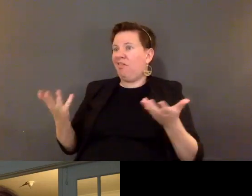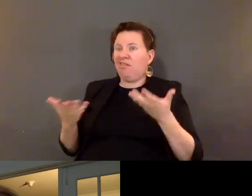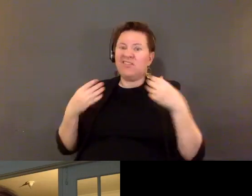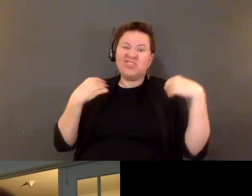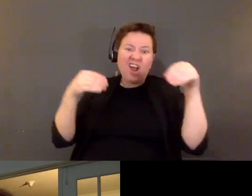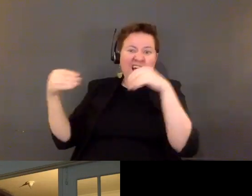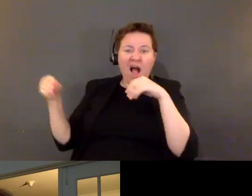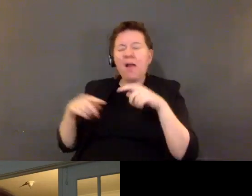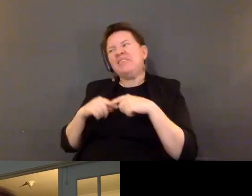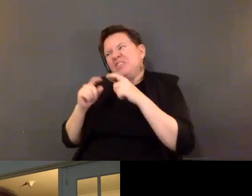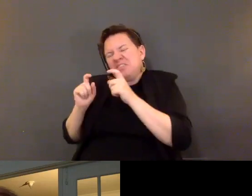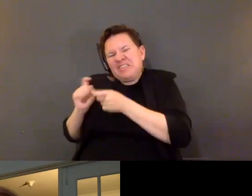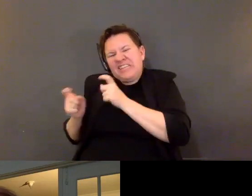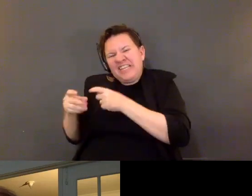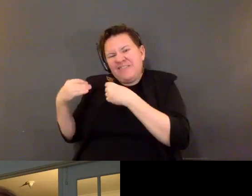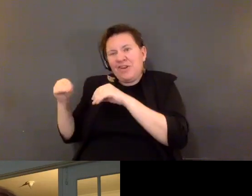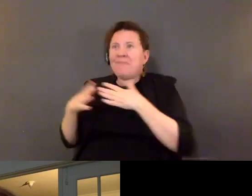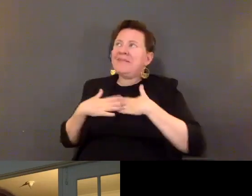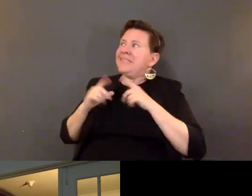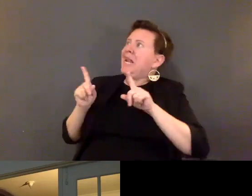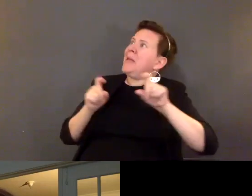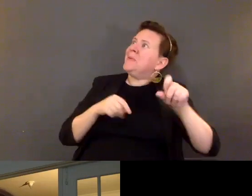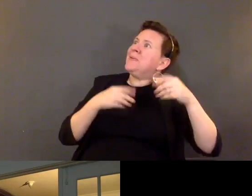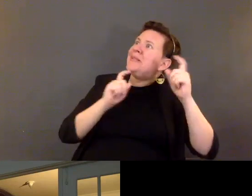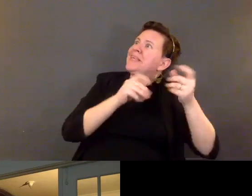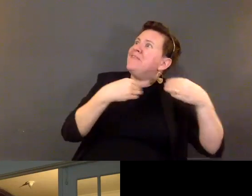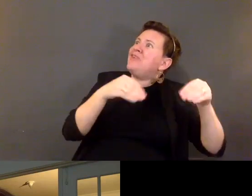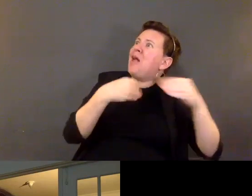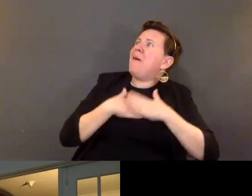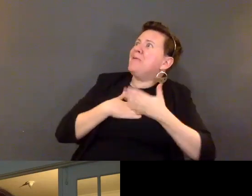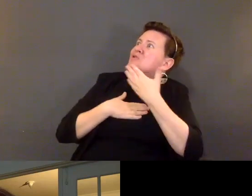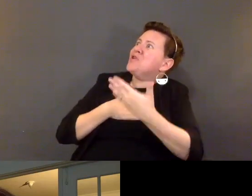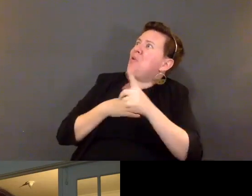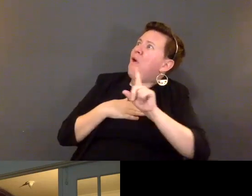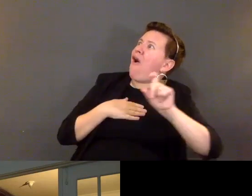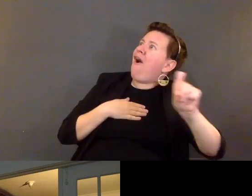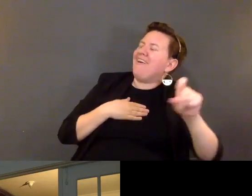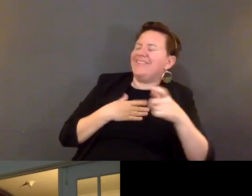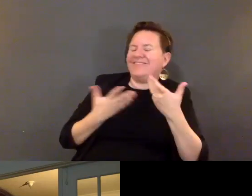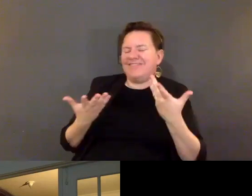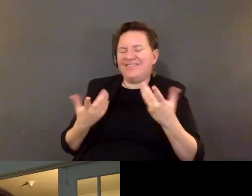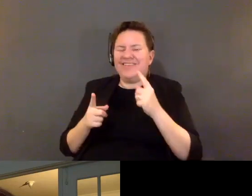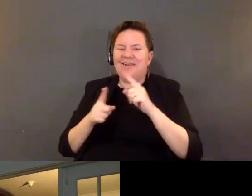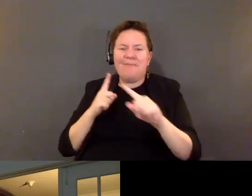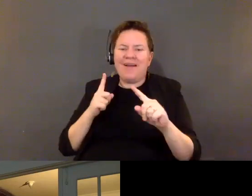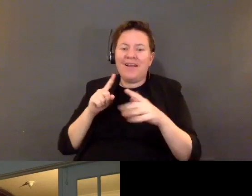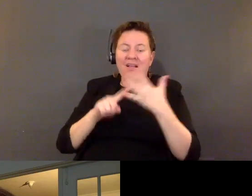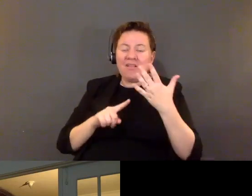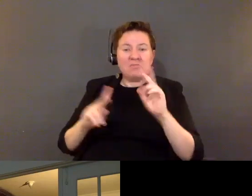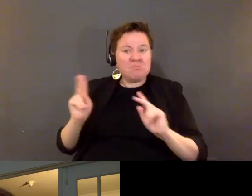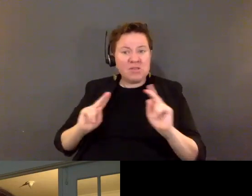i think please let me go down to the gift shop i'll be good um but all there is is people and